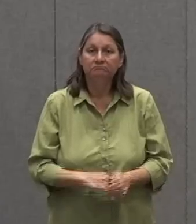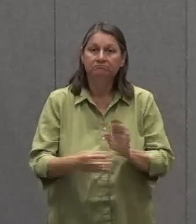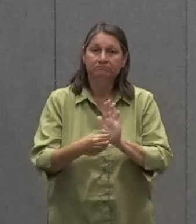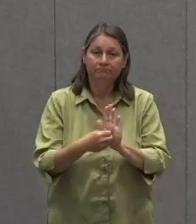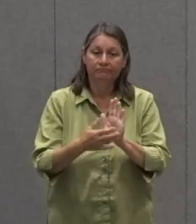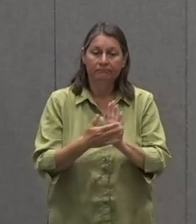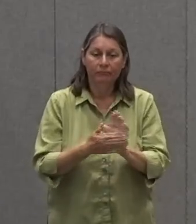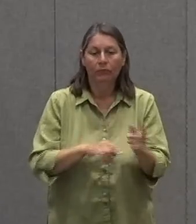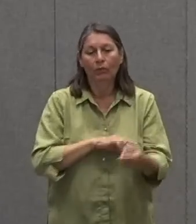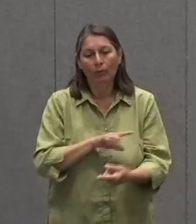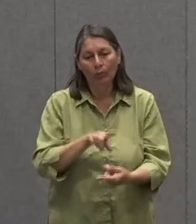when you divide